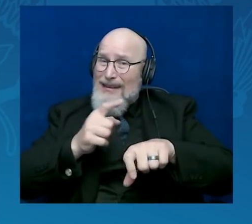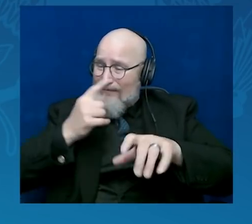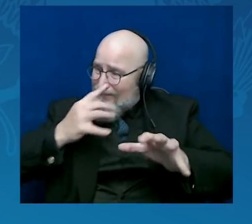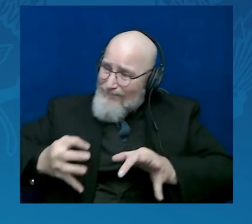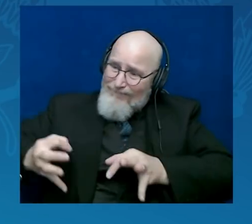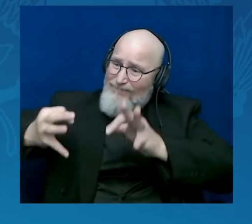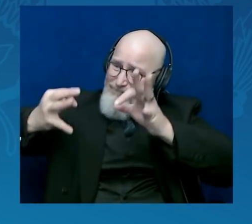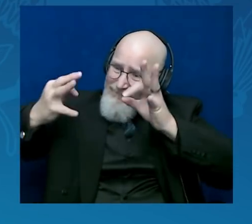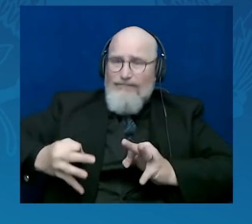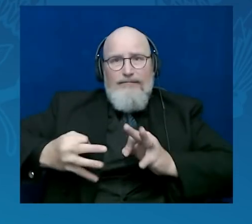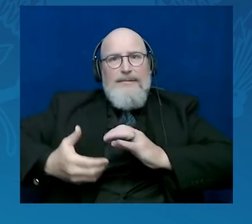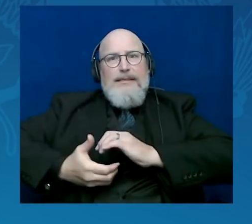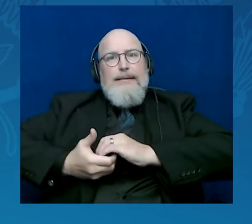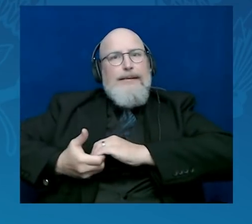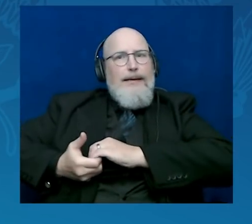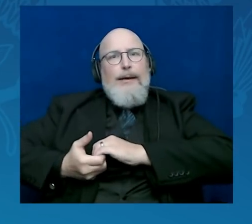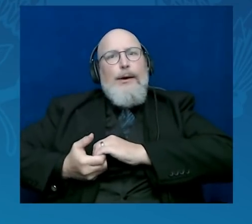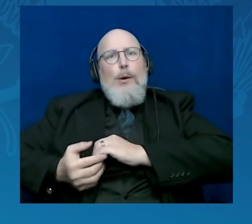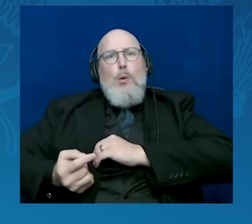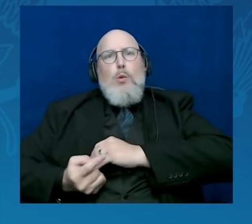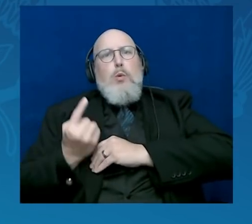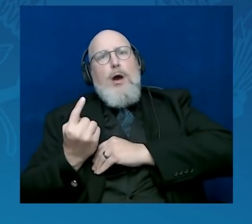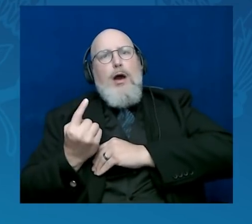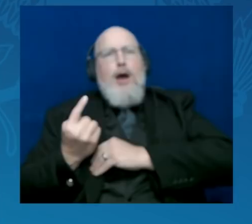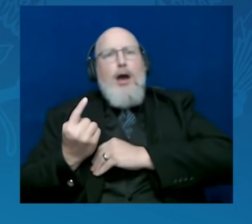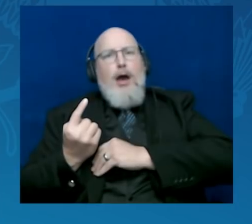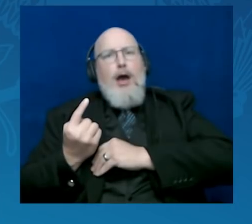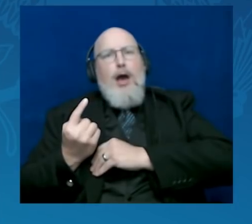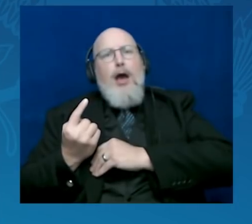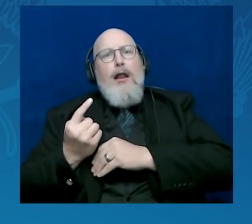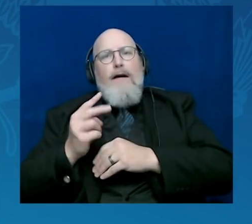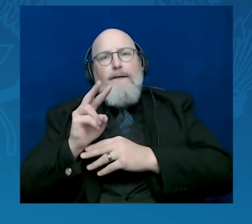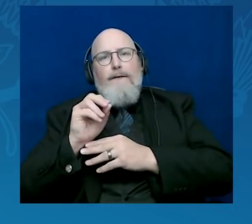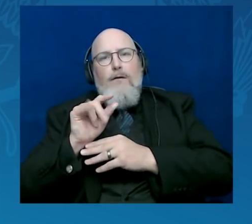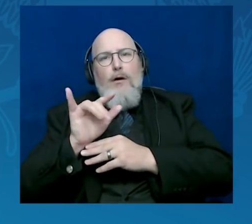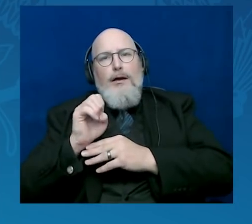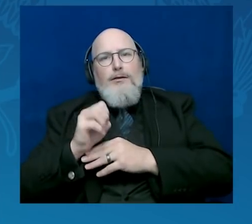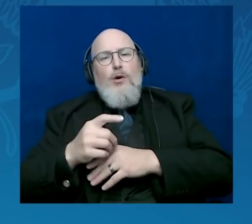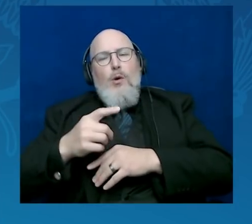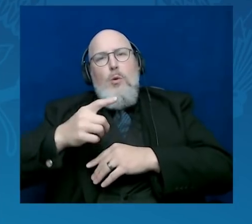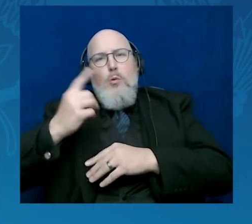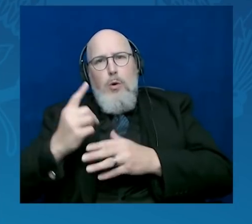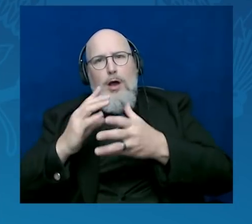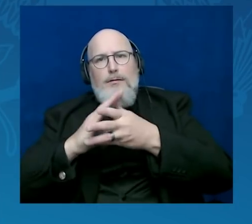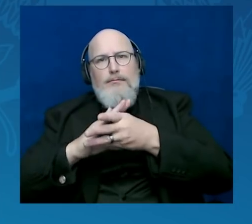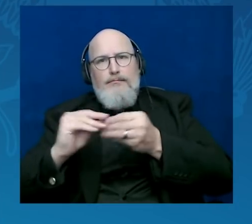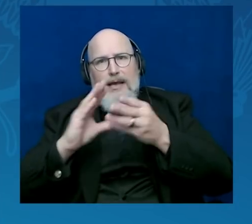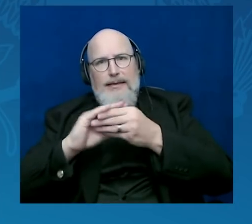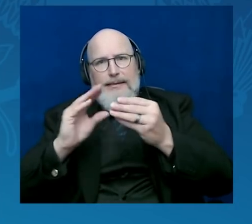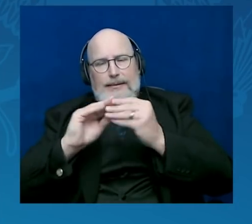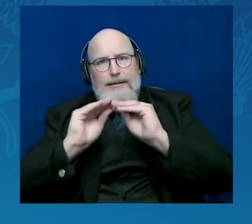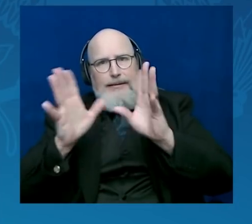History has challenged us over the years in that regard. But I think history will show that, at this moment, we are standing strong.